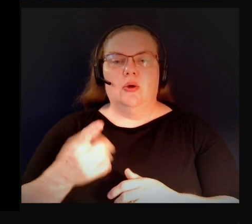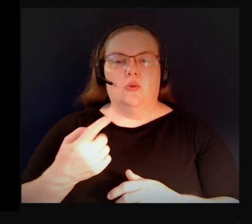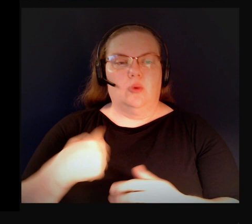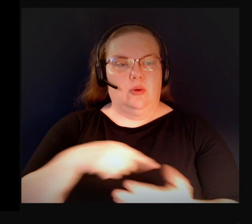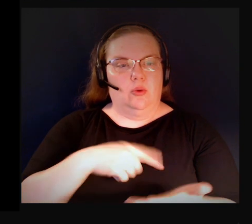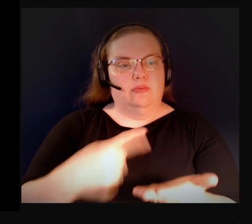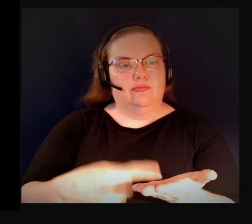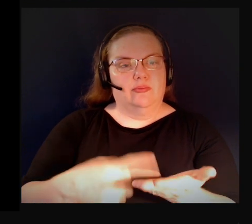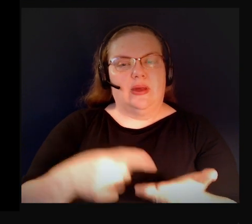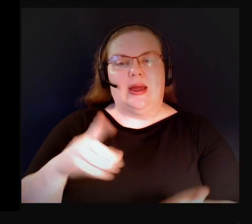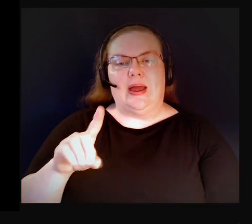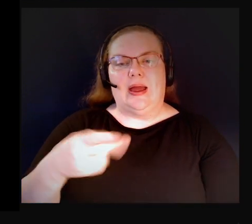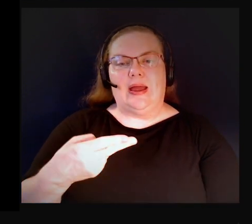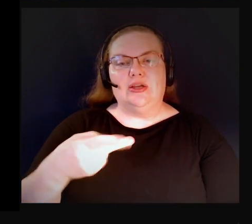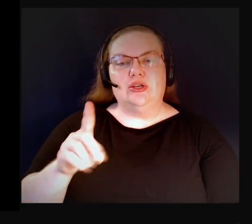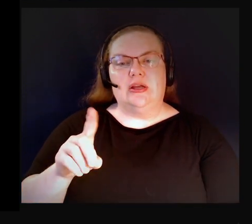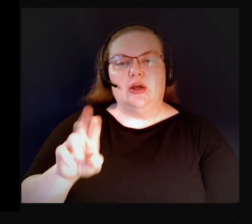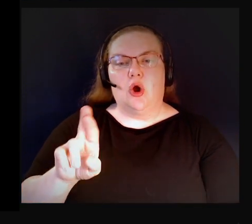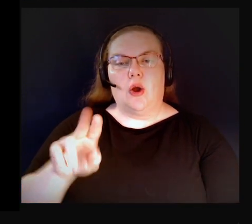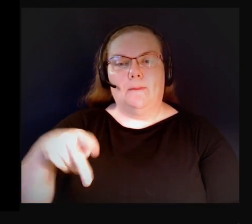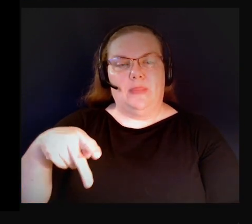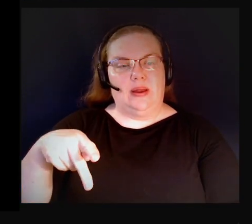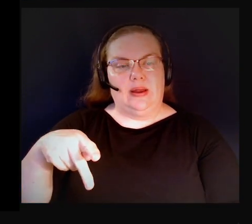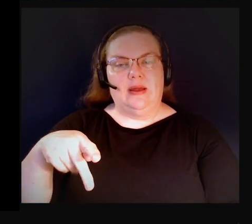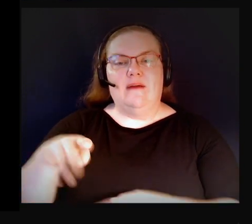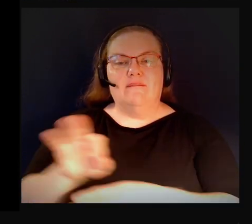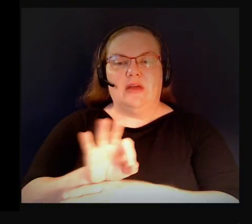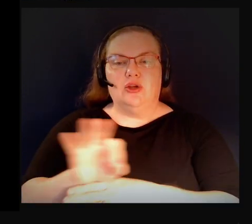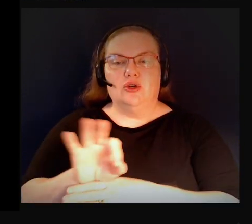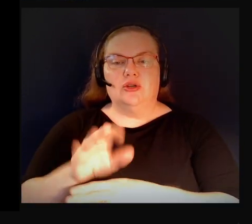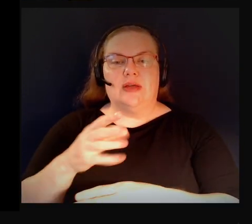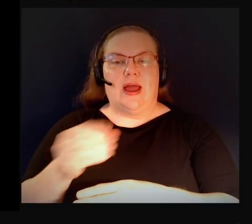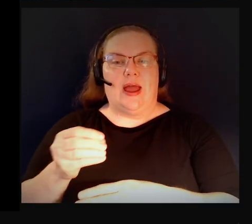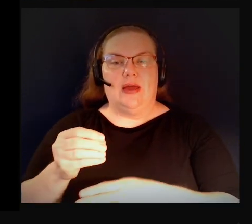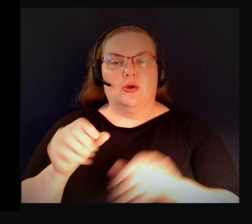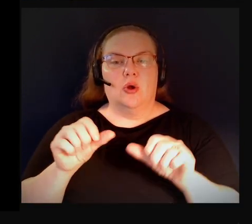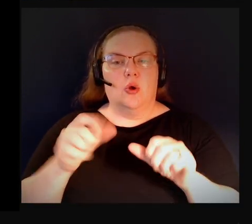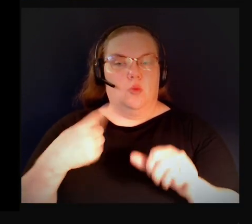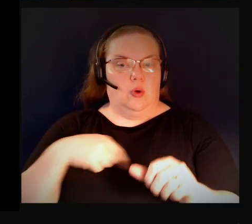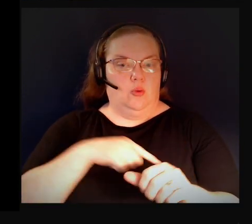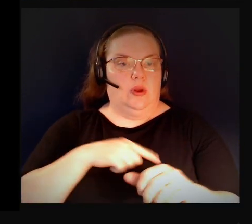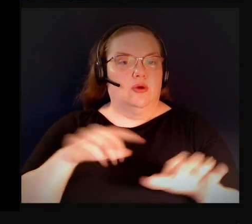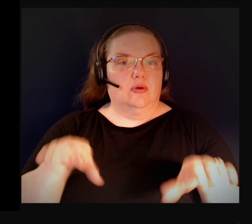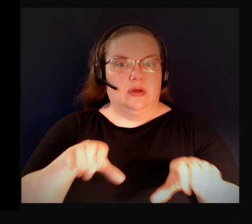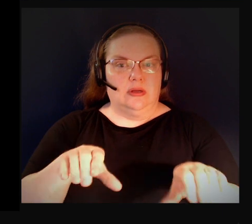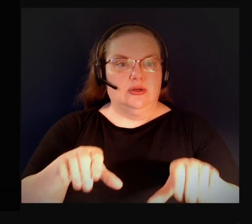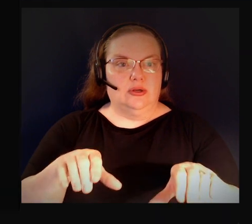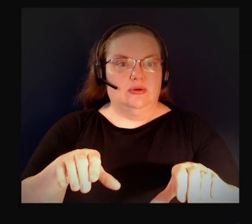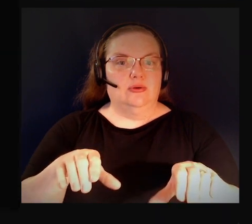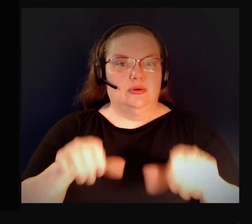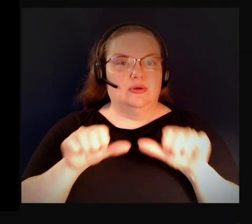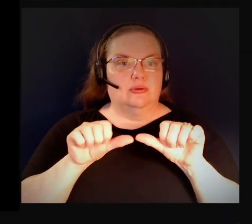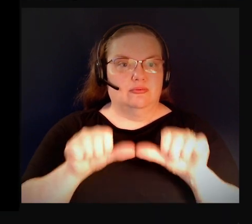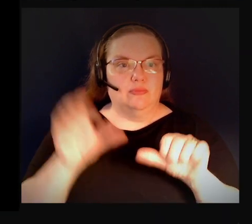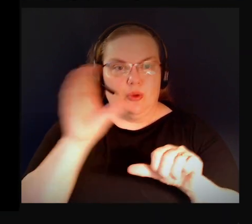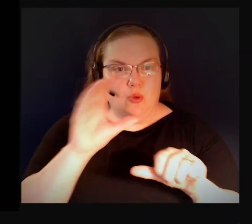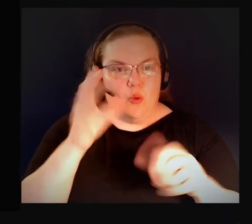things to consider when thinking about performance for your ray tracing effects, and continued ray tracing improvements we're looking forward to make. Let's get right to it.